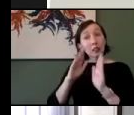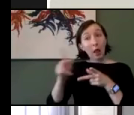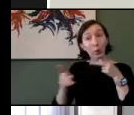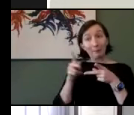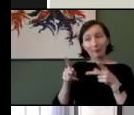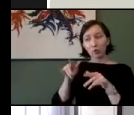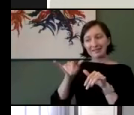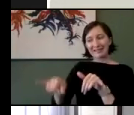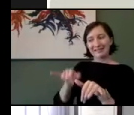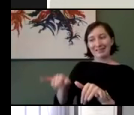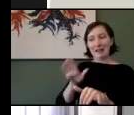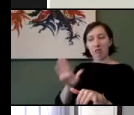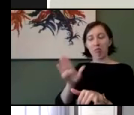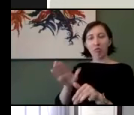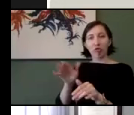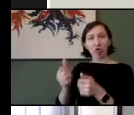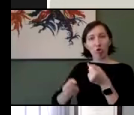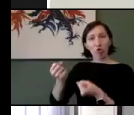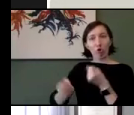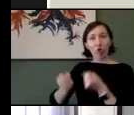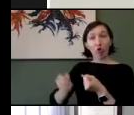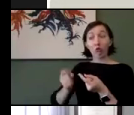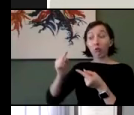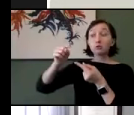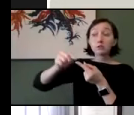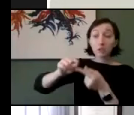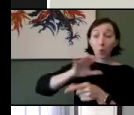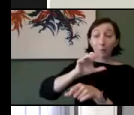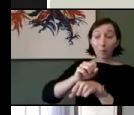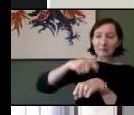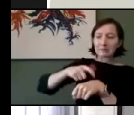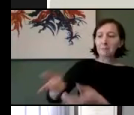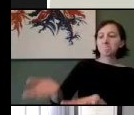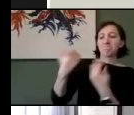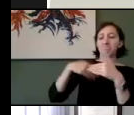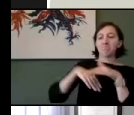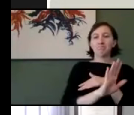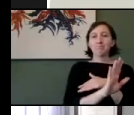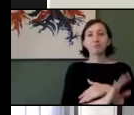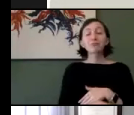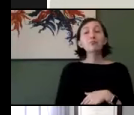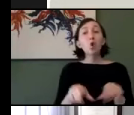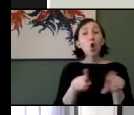to minimize contact with individuals. Also offering online orders with home delivery